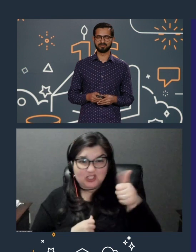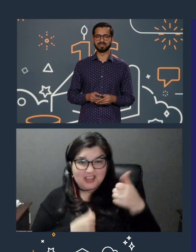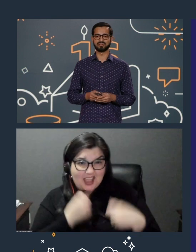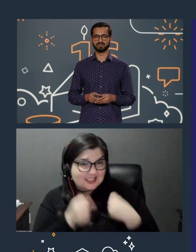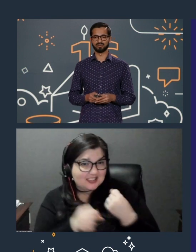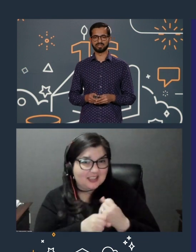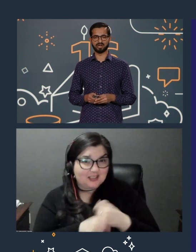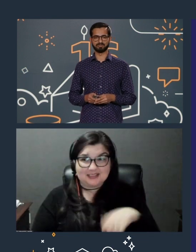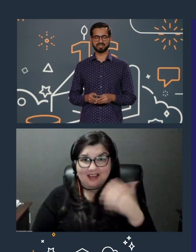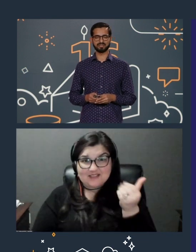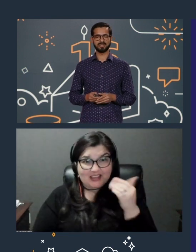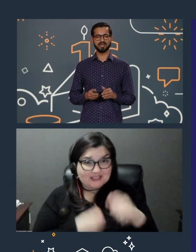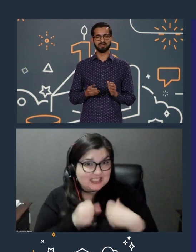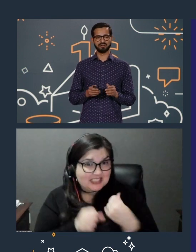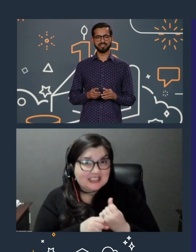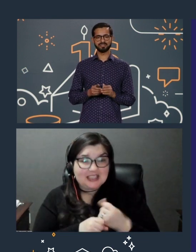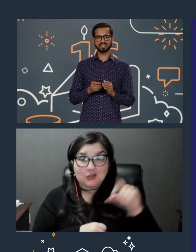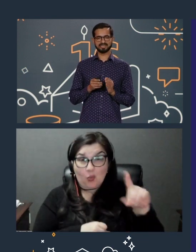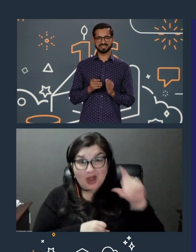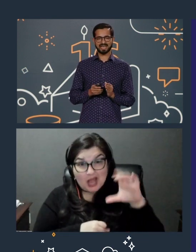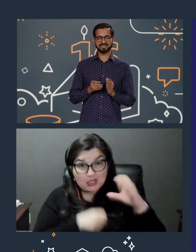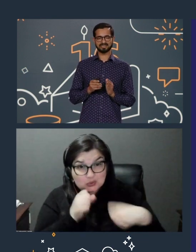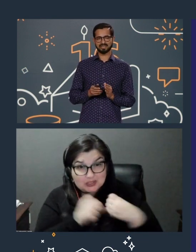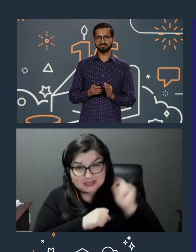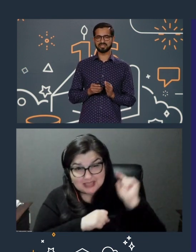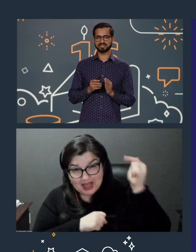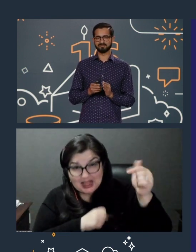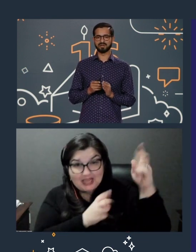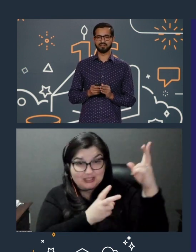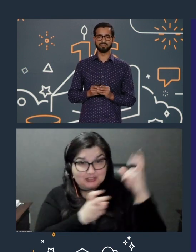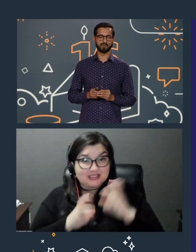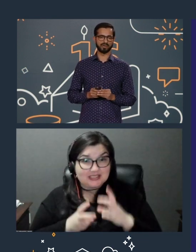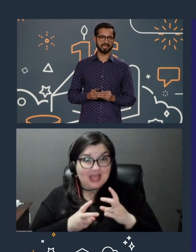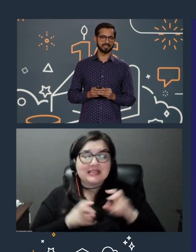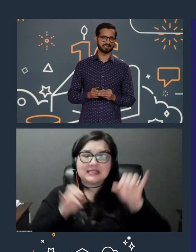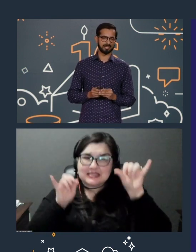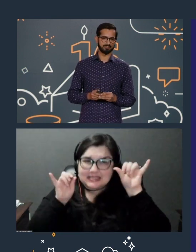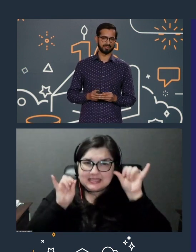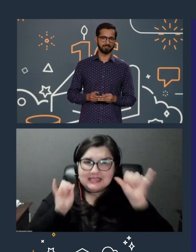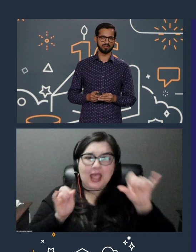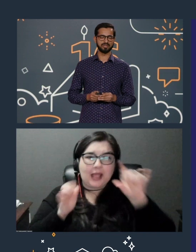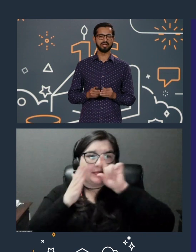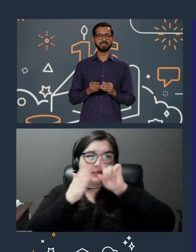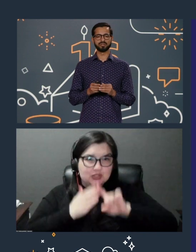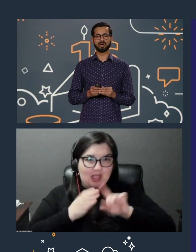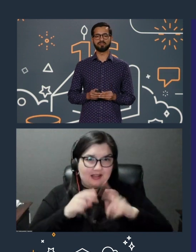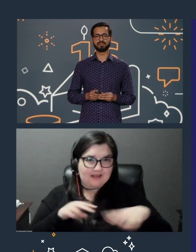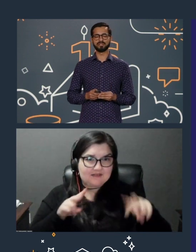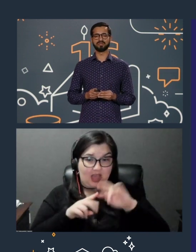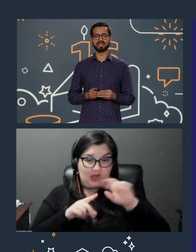when you download the object, we'll use the exact same checksum value provided at the time of upload to offer you